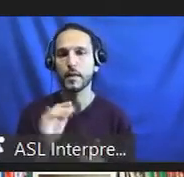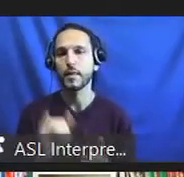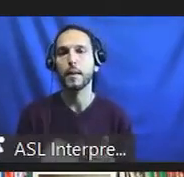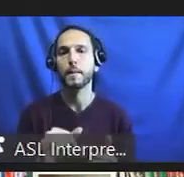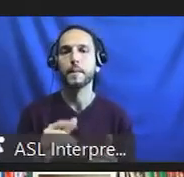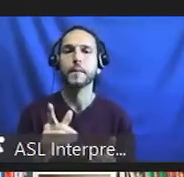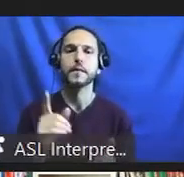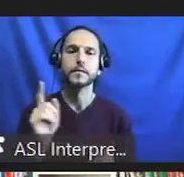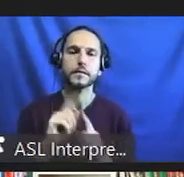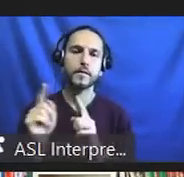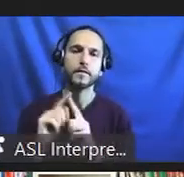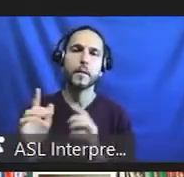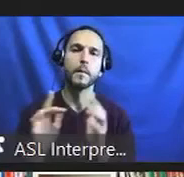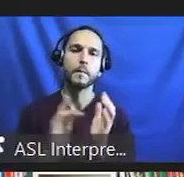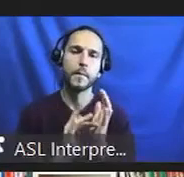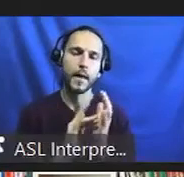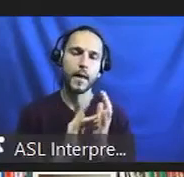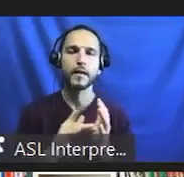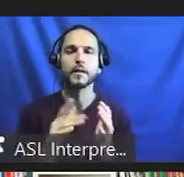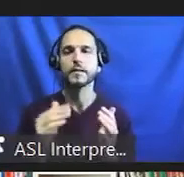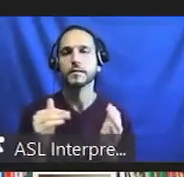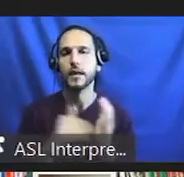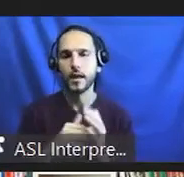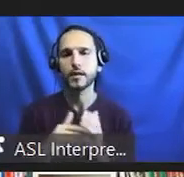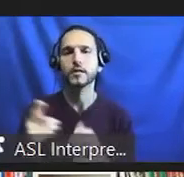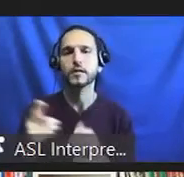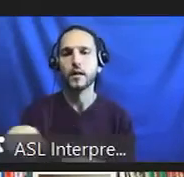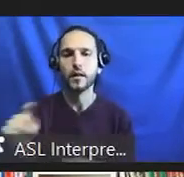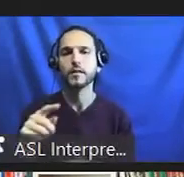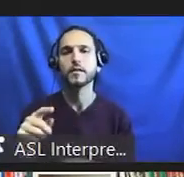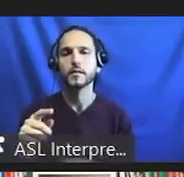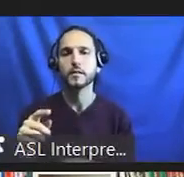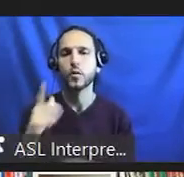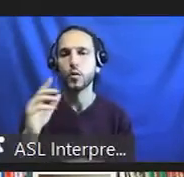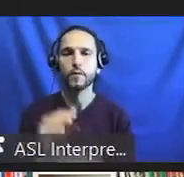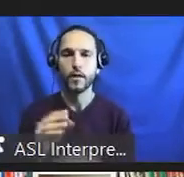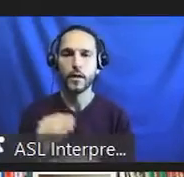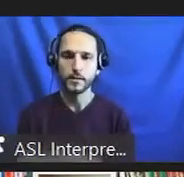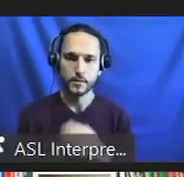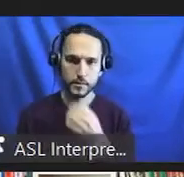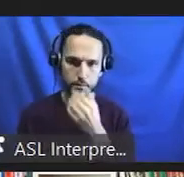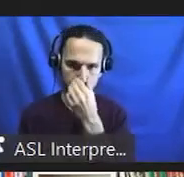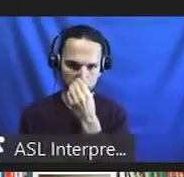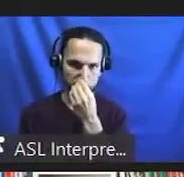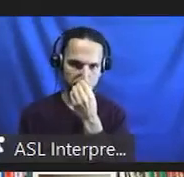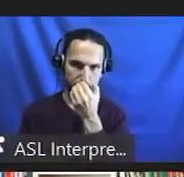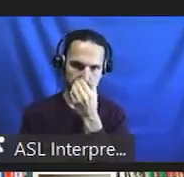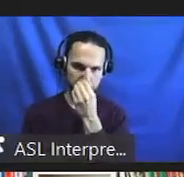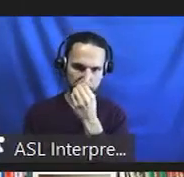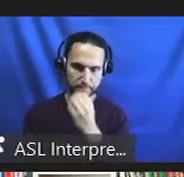or people who advise them. Right.